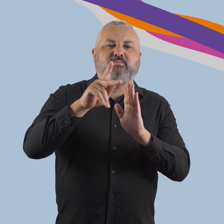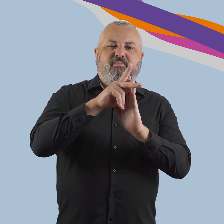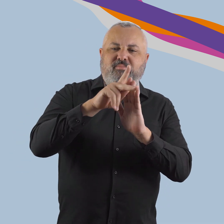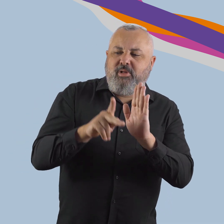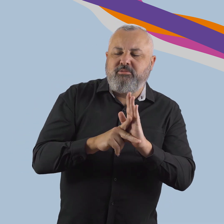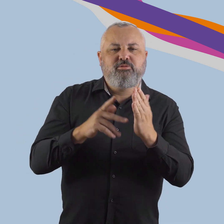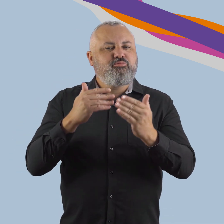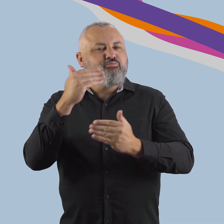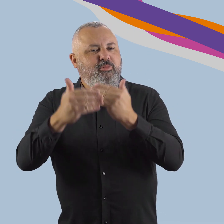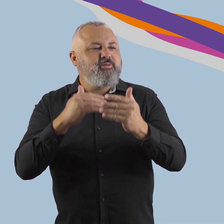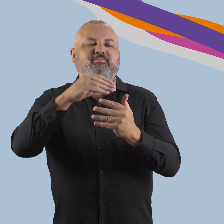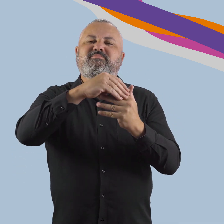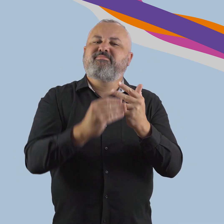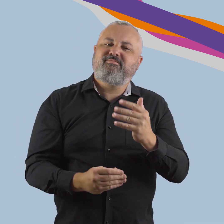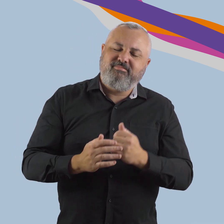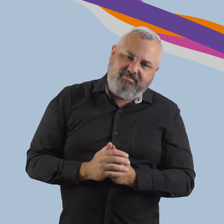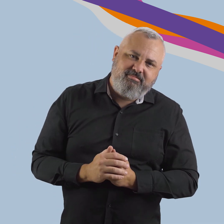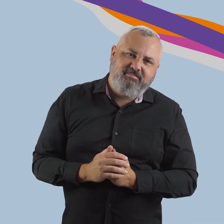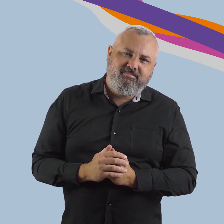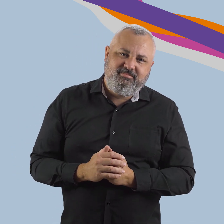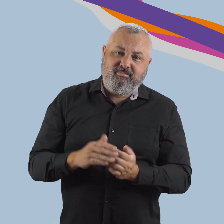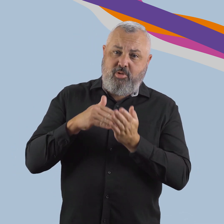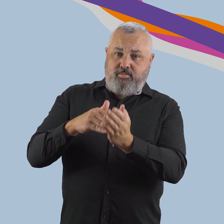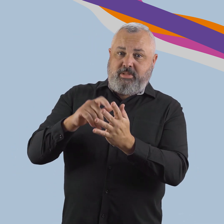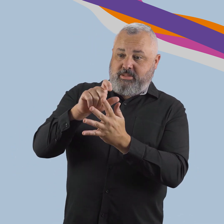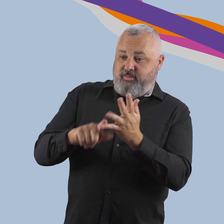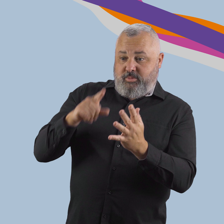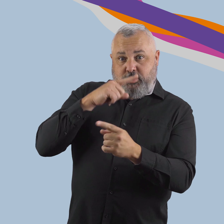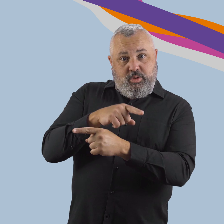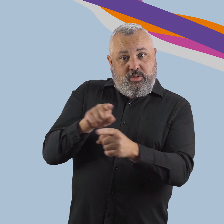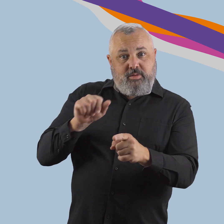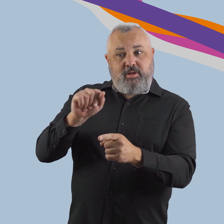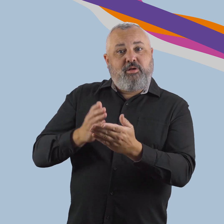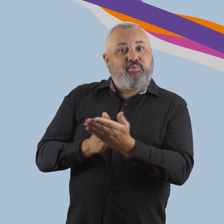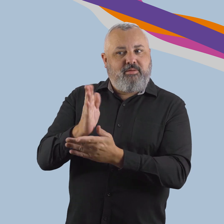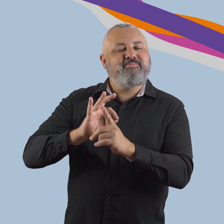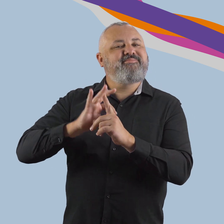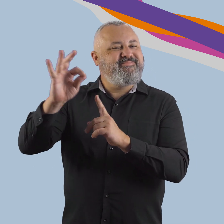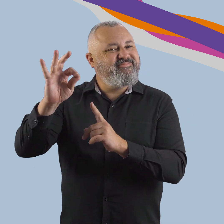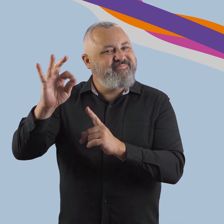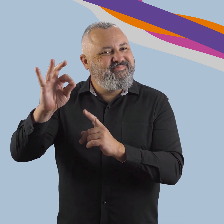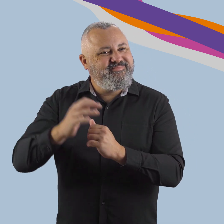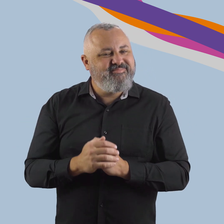policy and practice to advance the rights of people with disability.